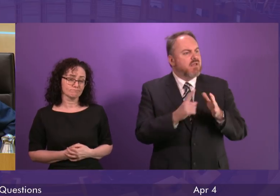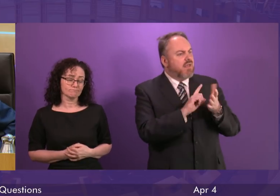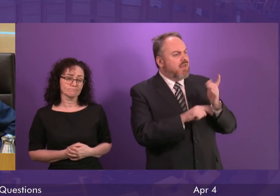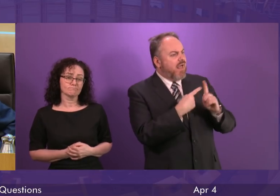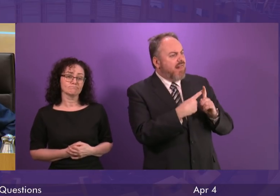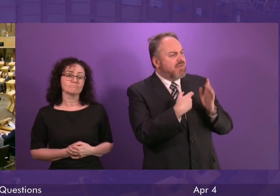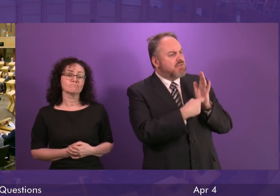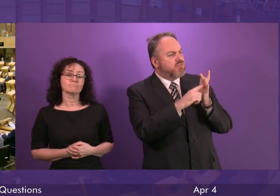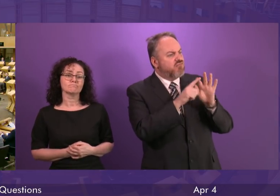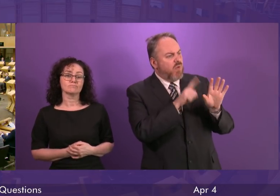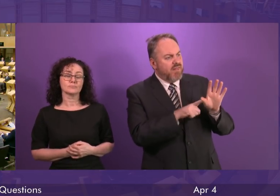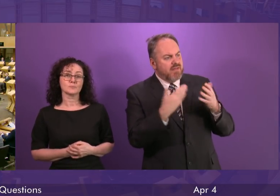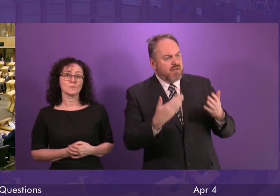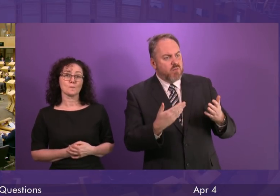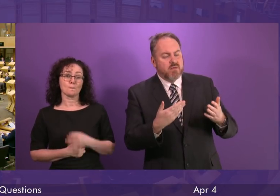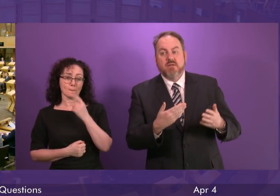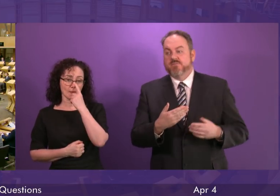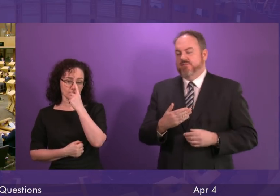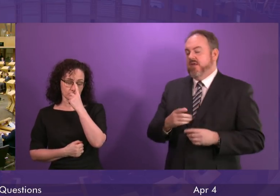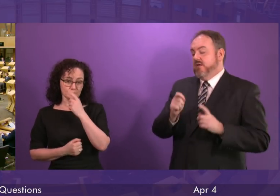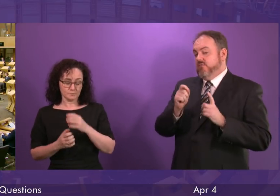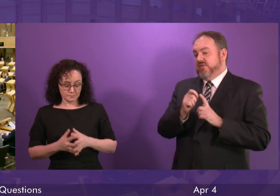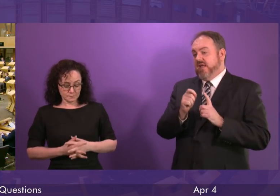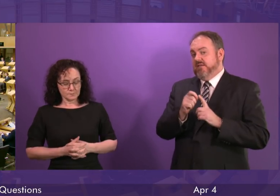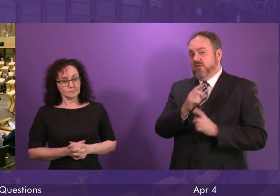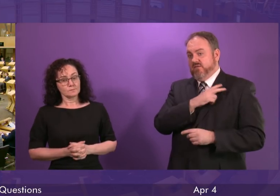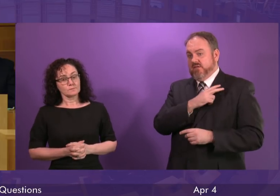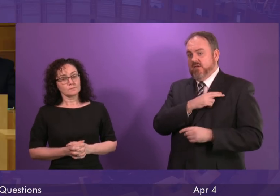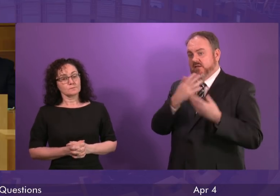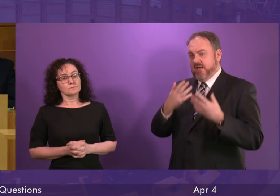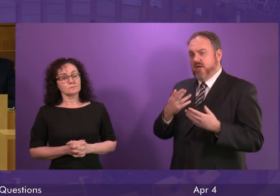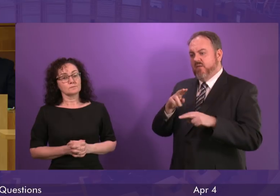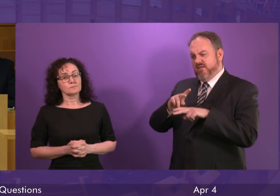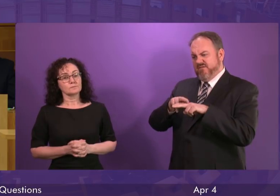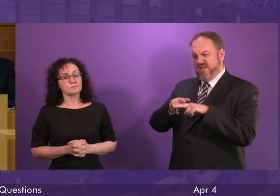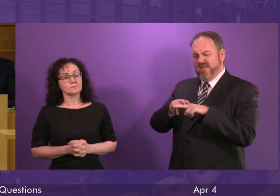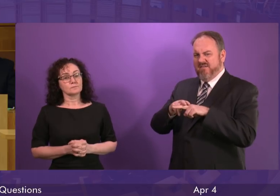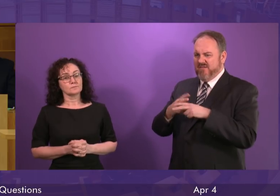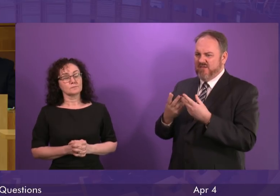Alex Rowley (Mid Scotland and Fife) (Lab): It is now clear that Fife has lost out on